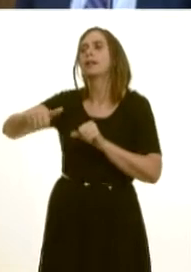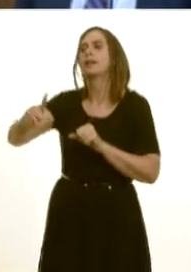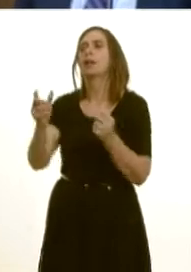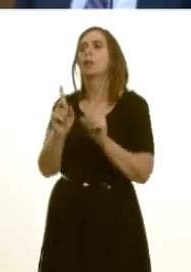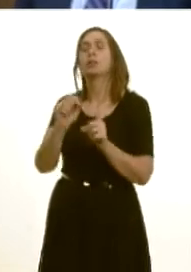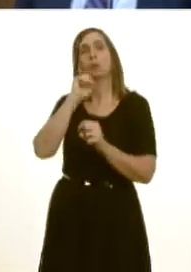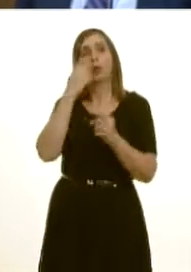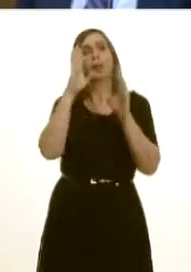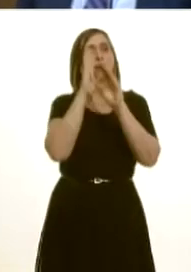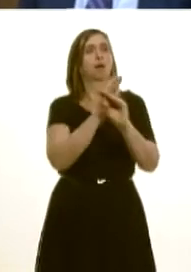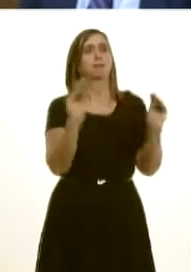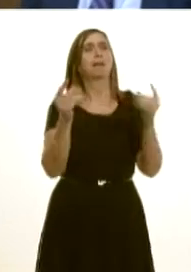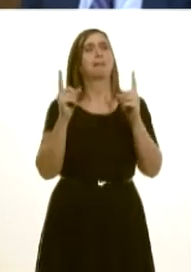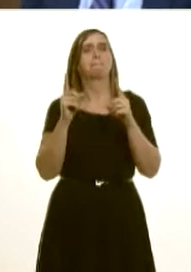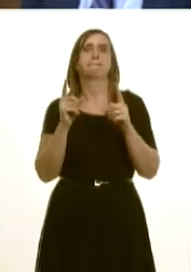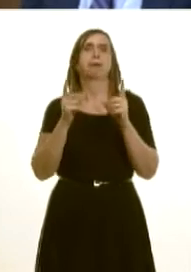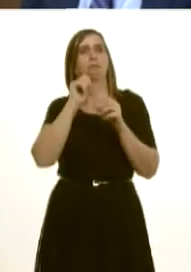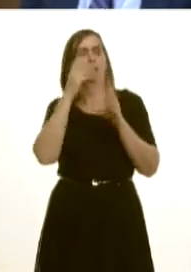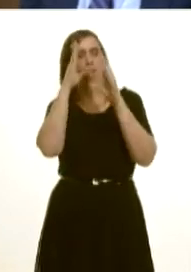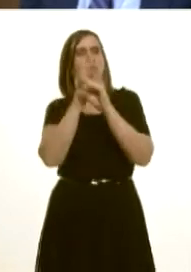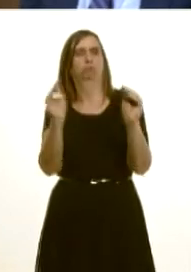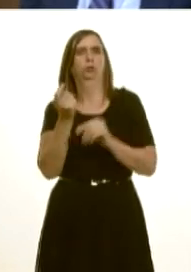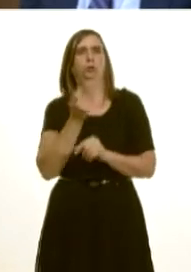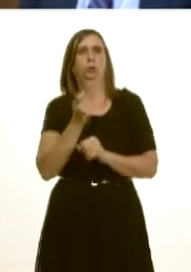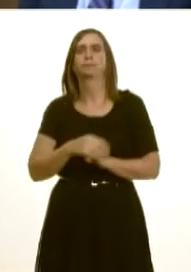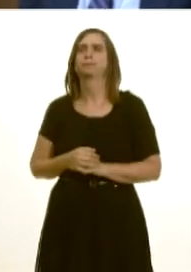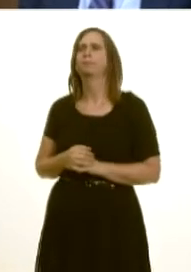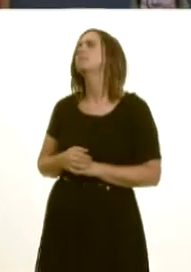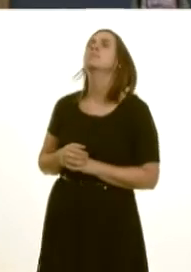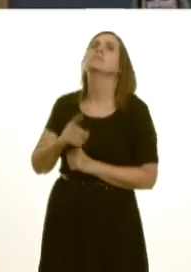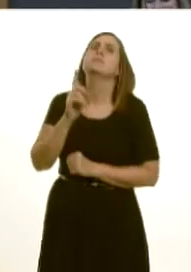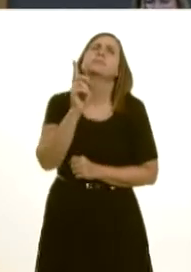Members shortly with regard to further progress. Jenny Rathbone: What chance do you give that